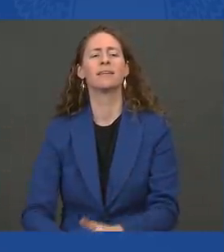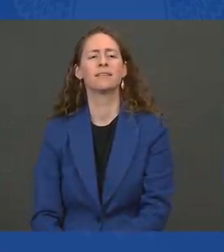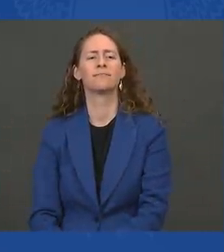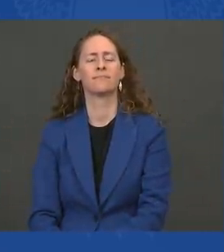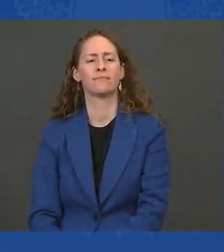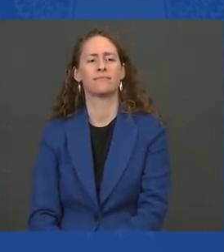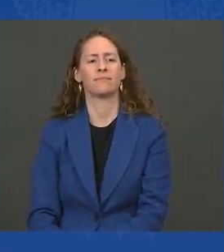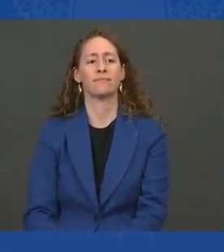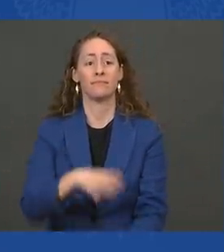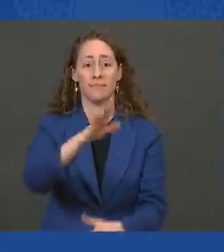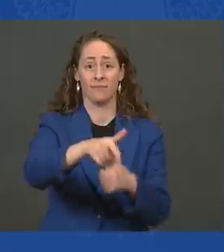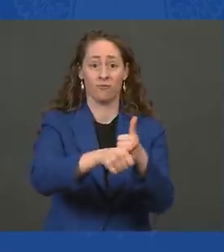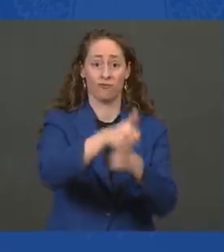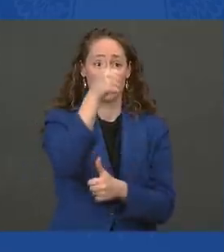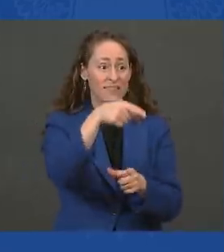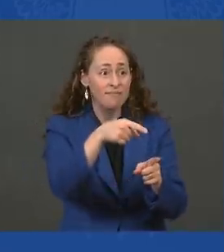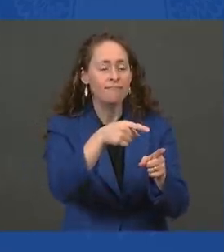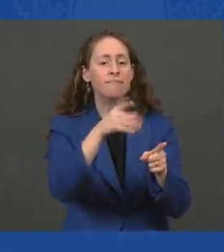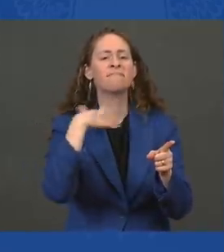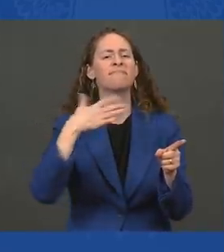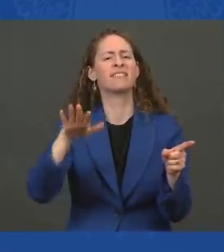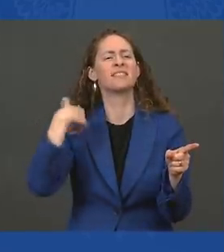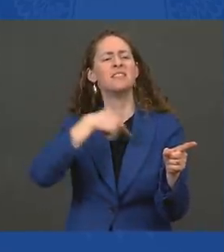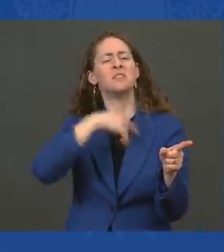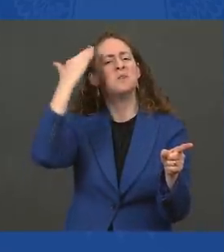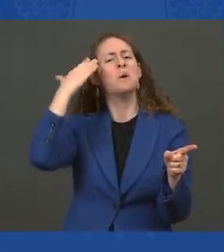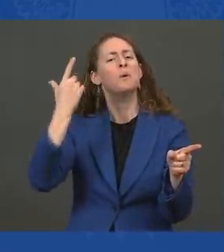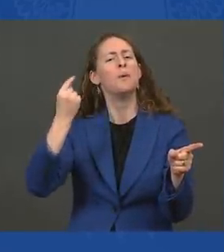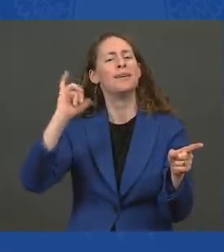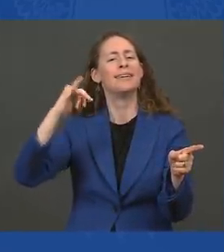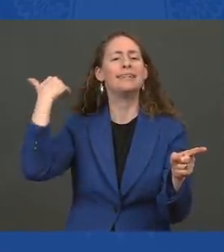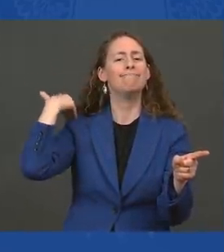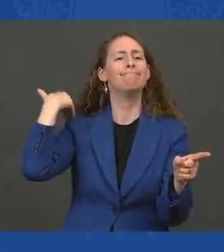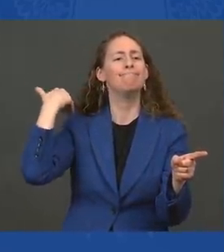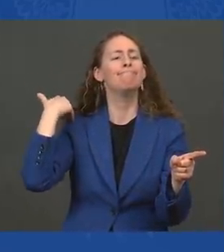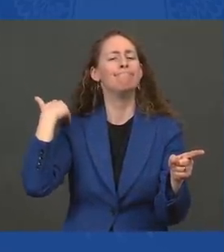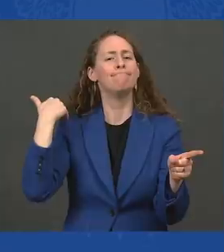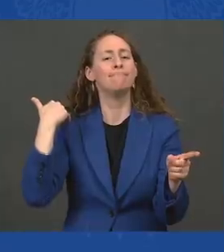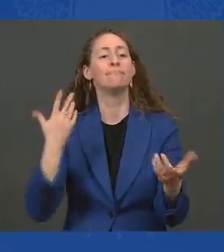Today, there are three messages about the new variant that I want the American people to hear.